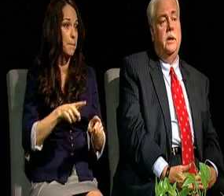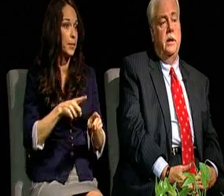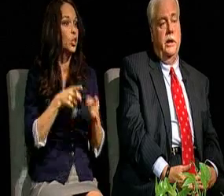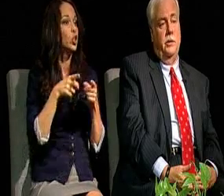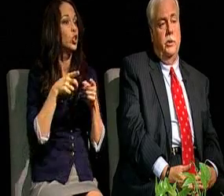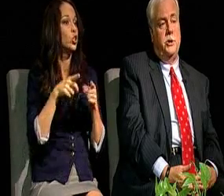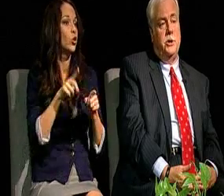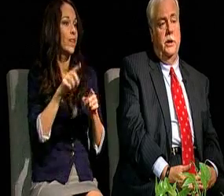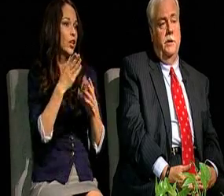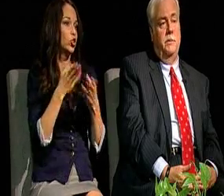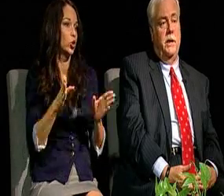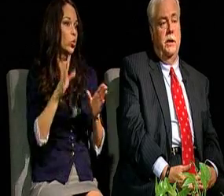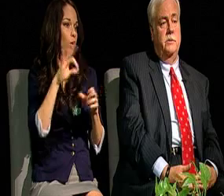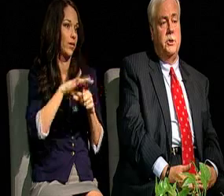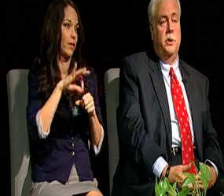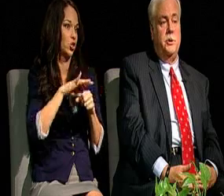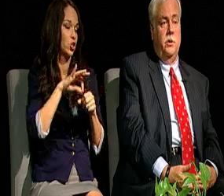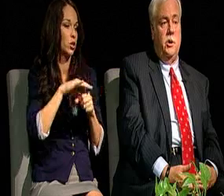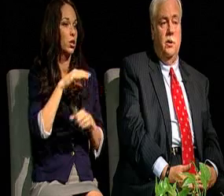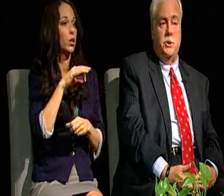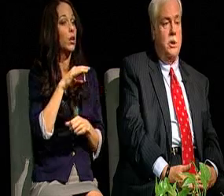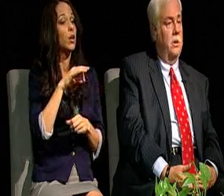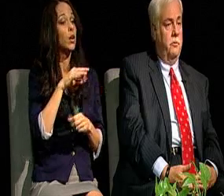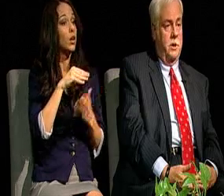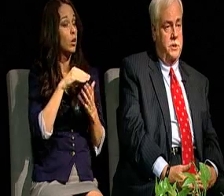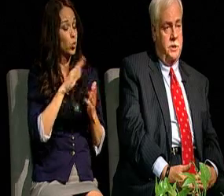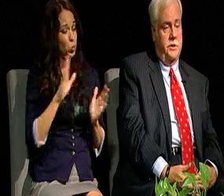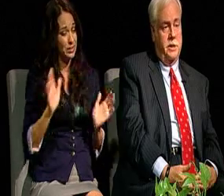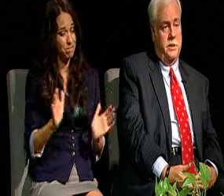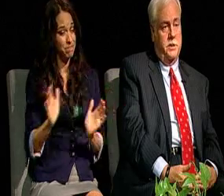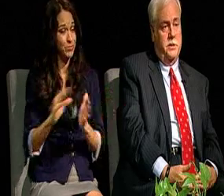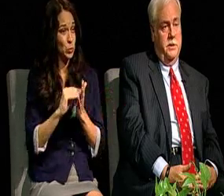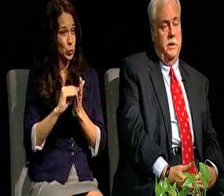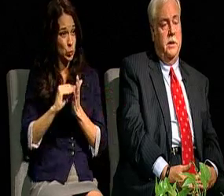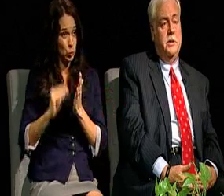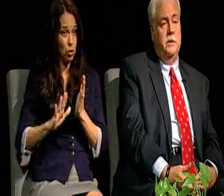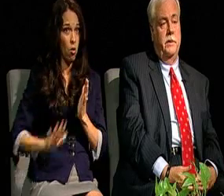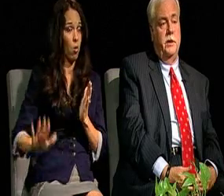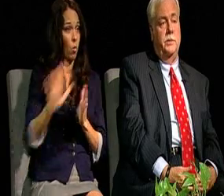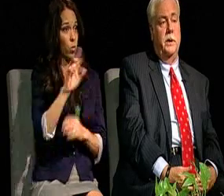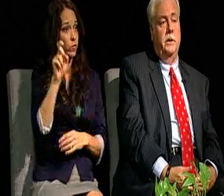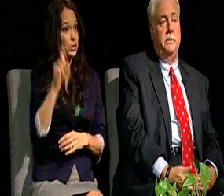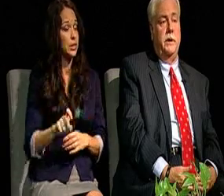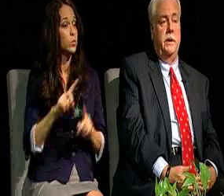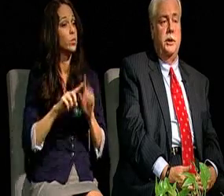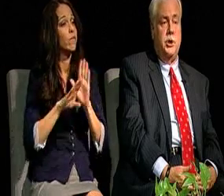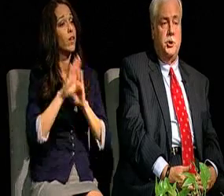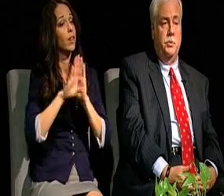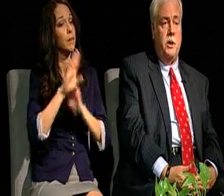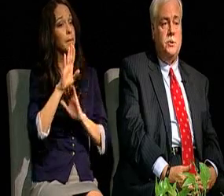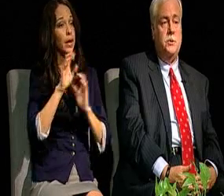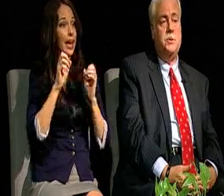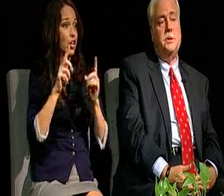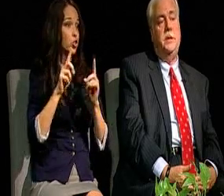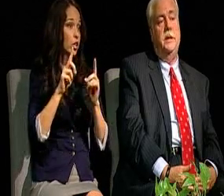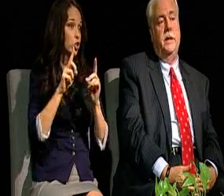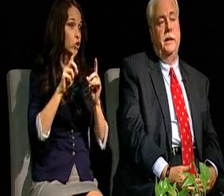in which students are encouraged all across the State of Texas to develop educational posters,